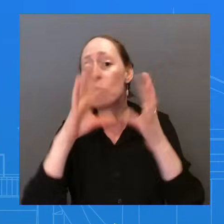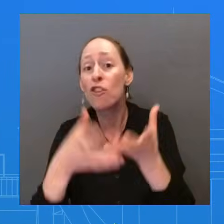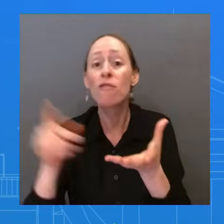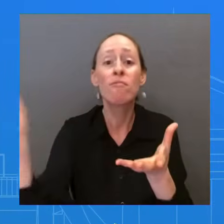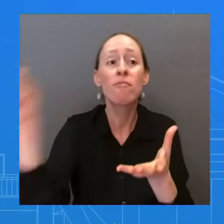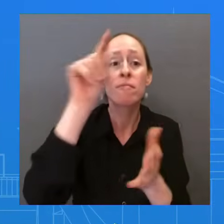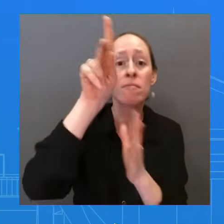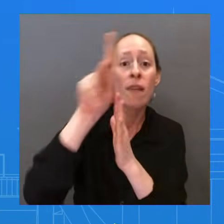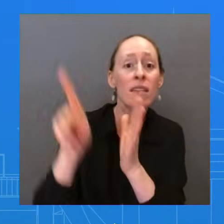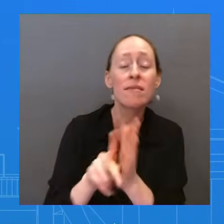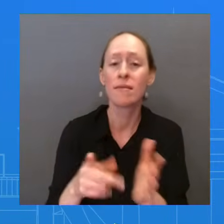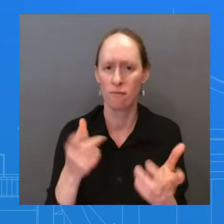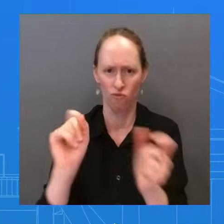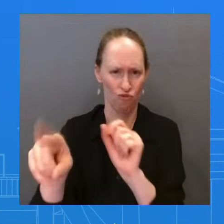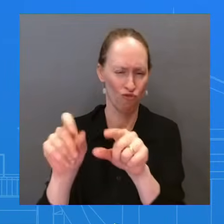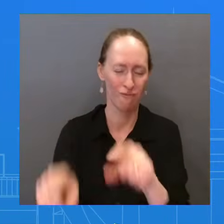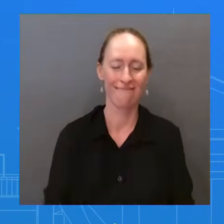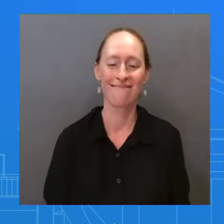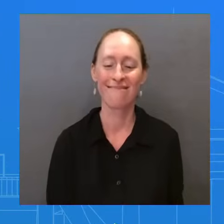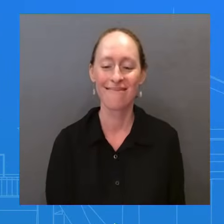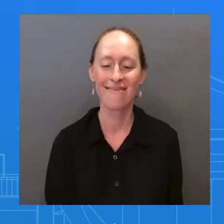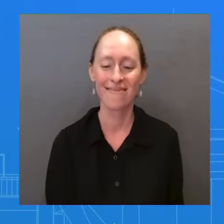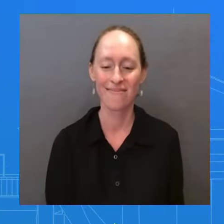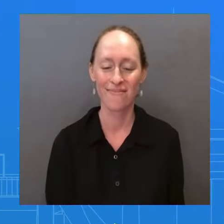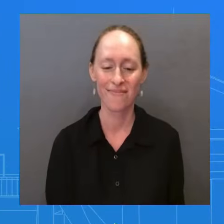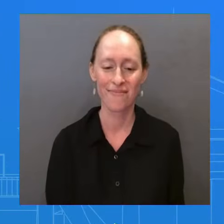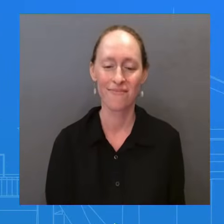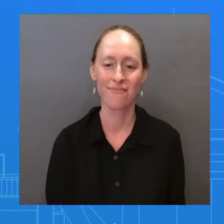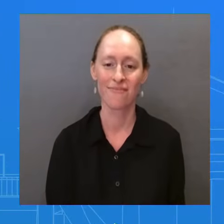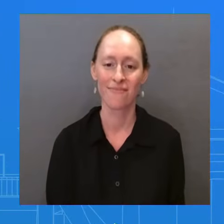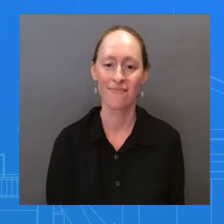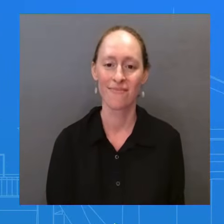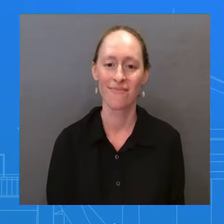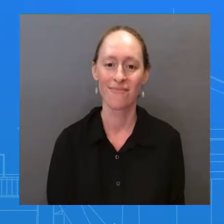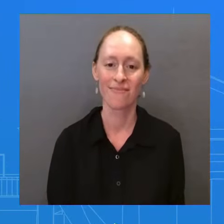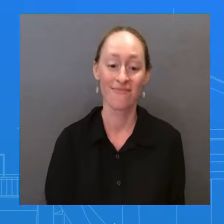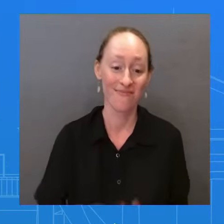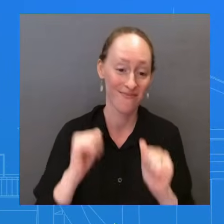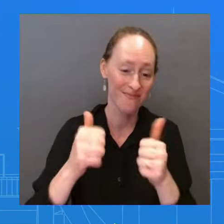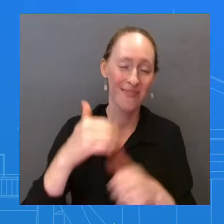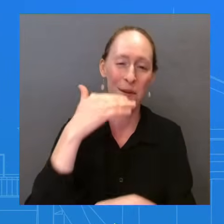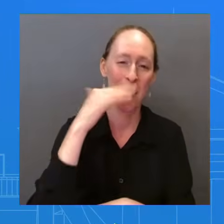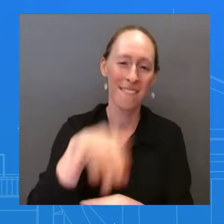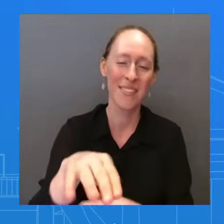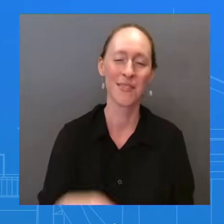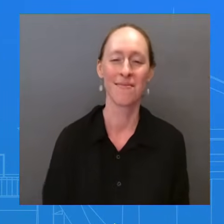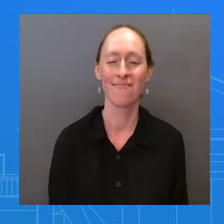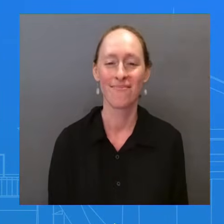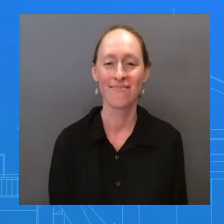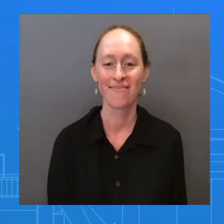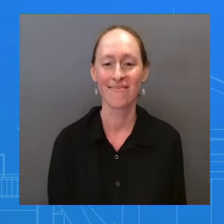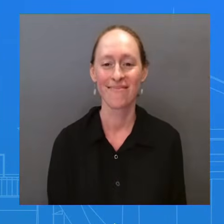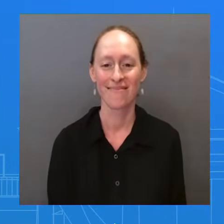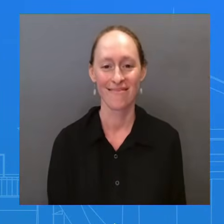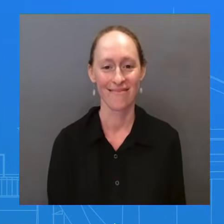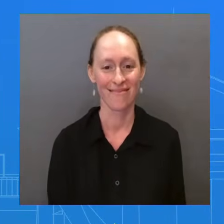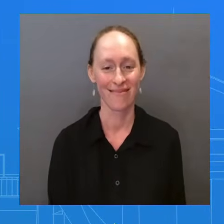Mr. Kirby: I'm just not ever going to get used to that. The Press: They don't say "good afternoon" to you at the Pentagon?